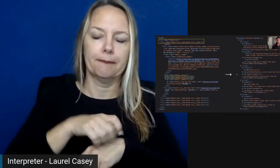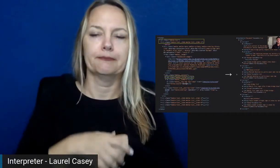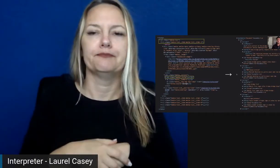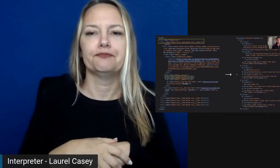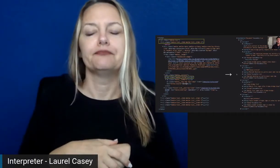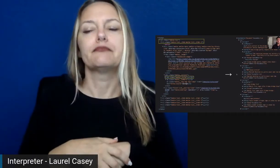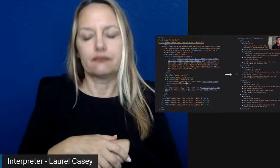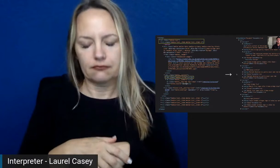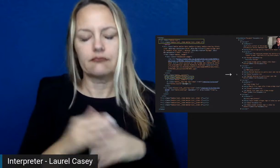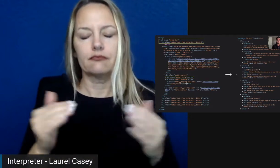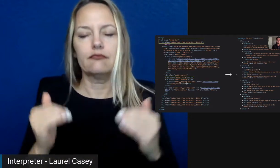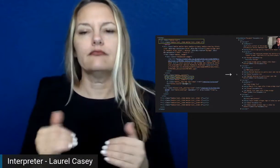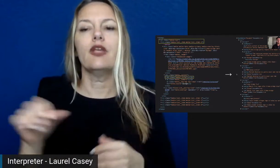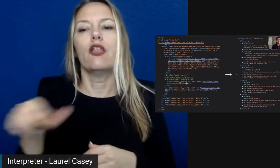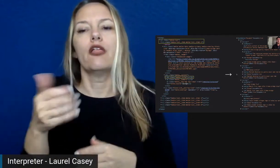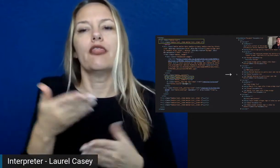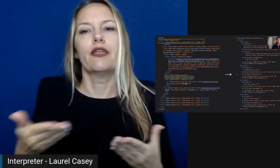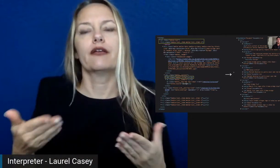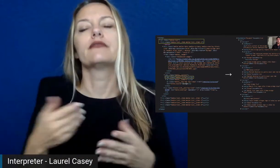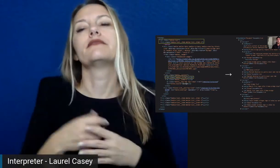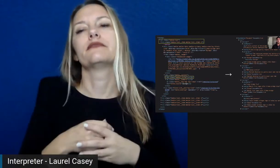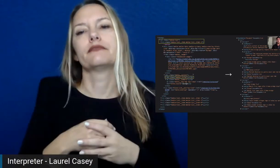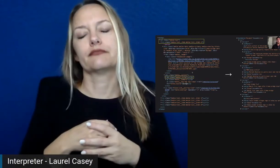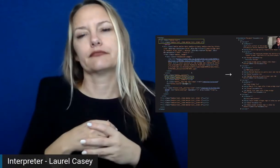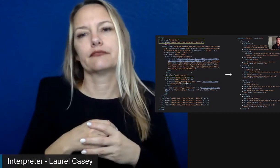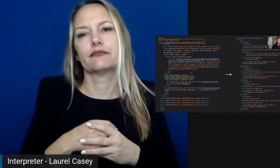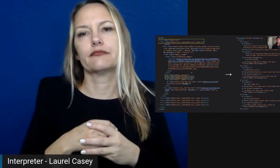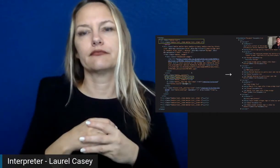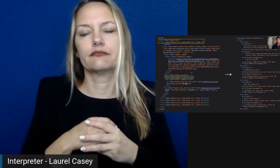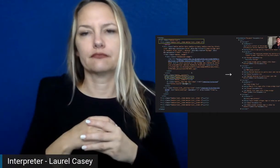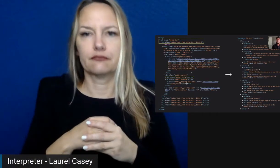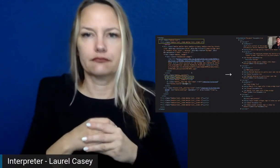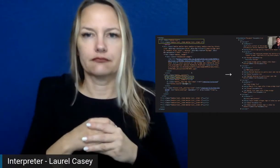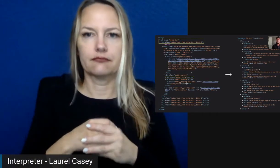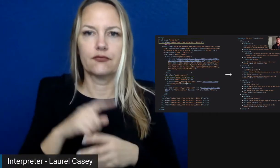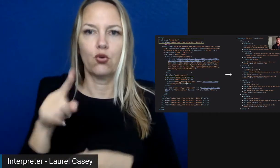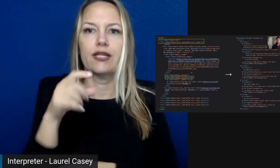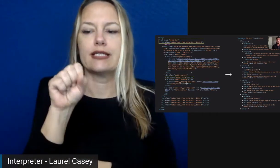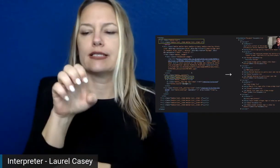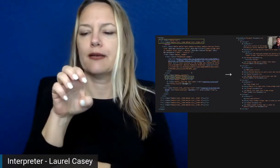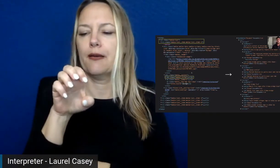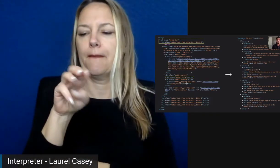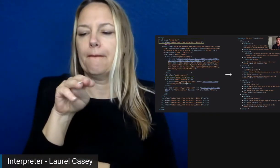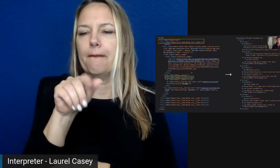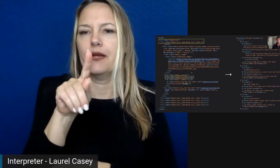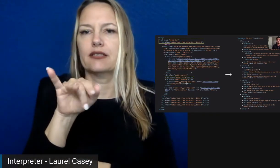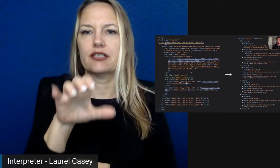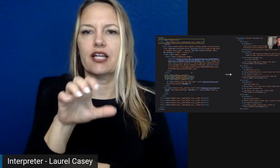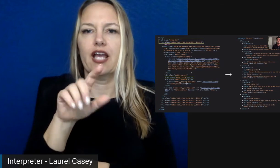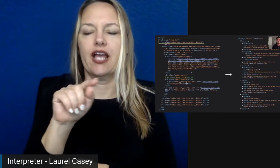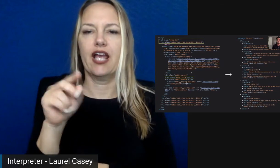Another thing that I want to highlight is that only Semantic HTML is not going to be enough in all situations.